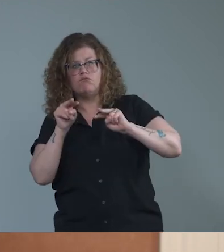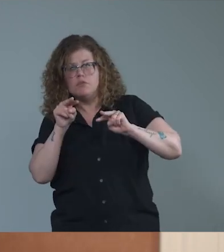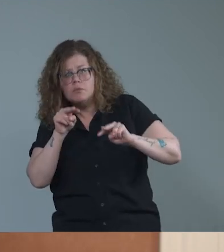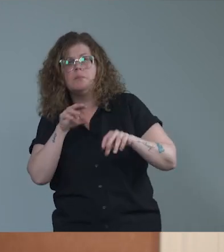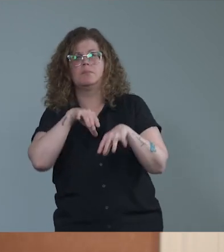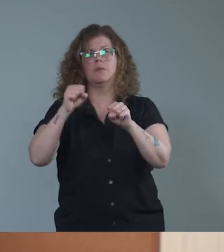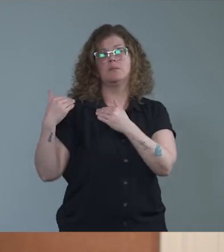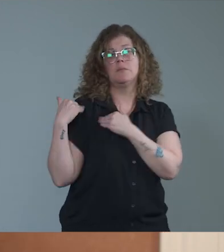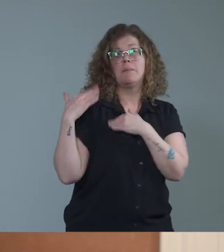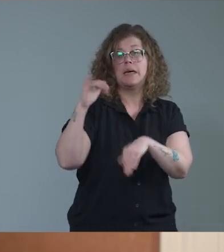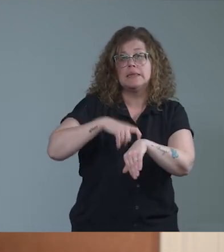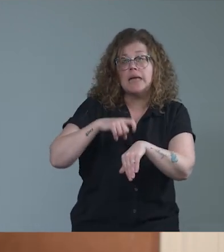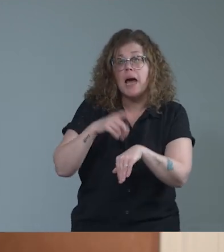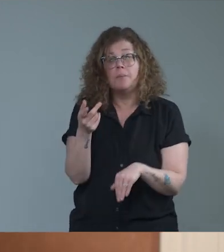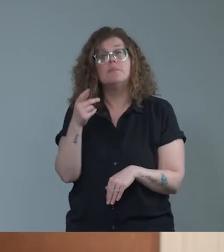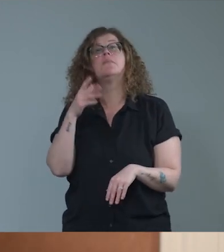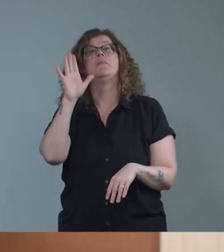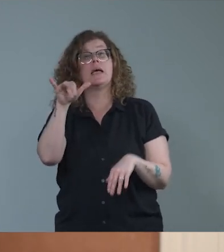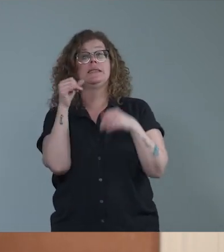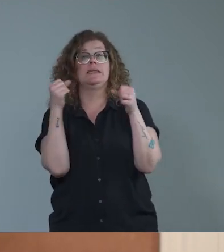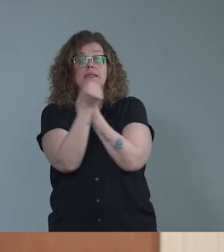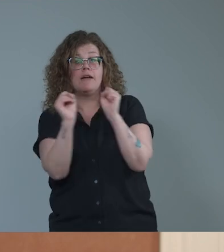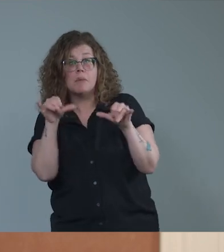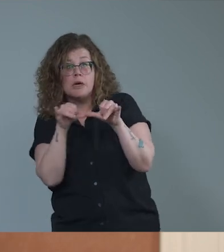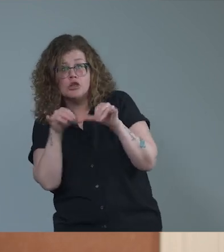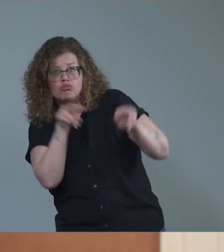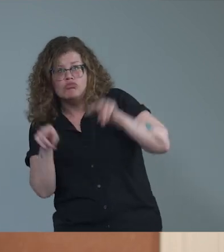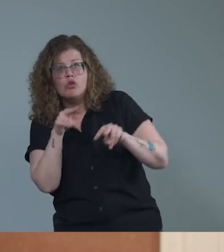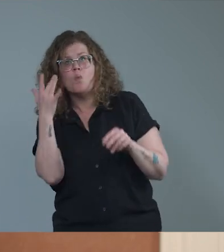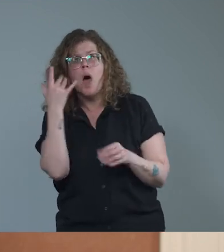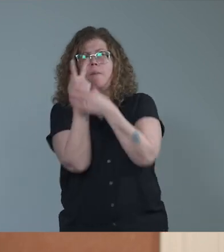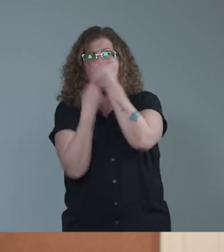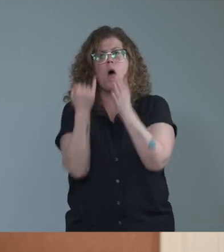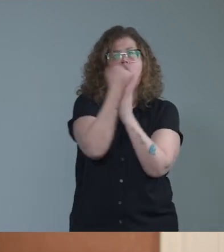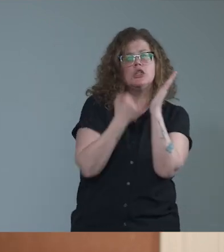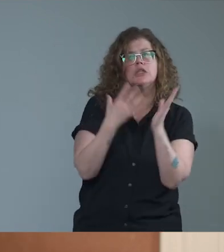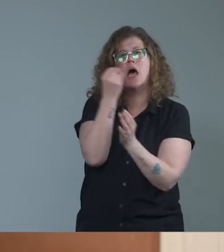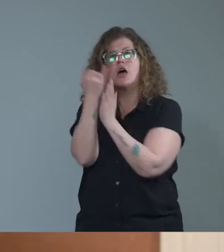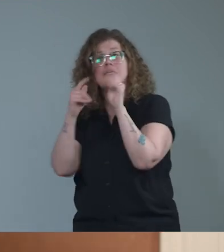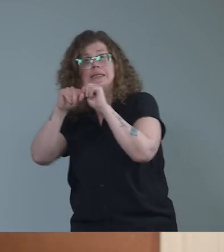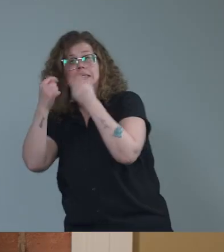that nobody's going to go for a joyride in the middle of the night. All permits and permissions need to be documented.